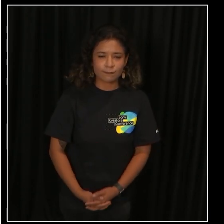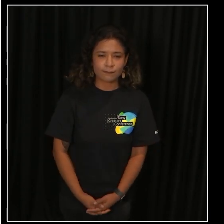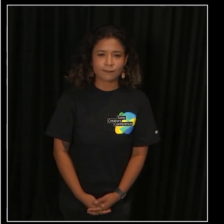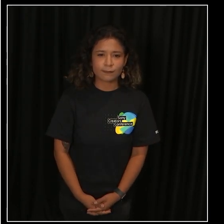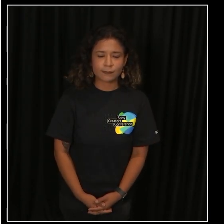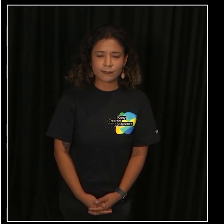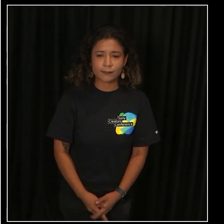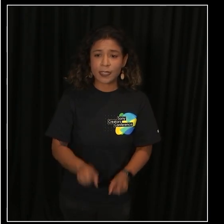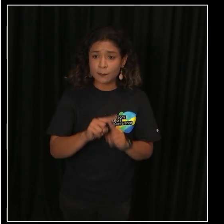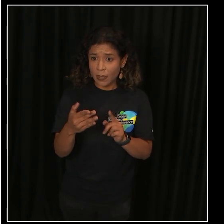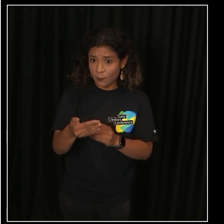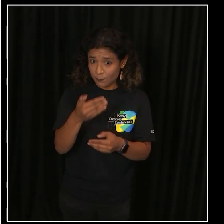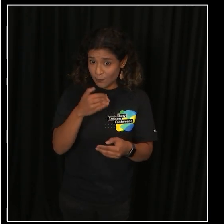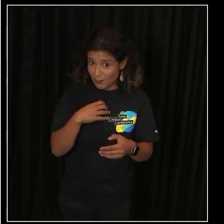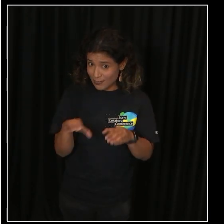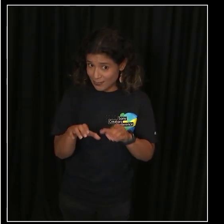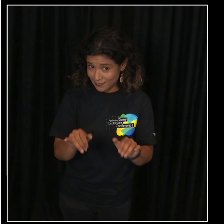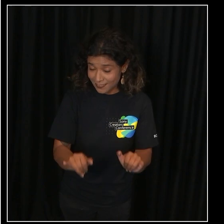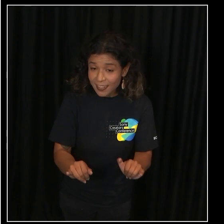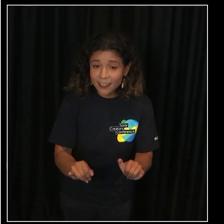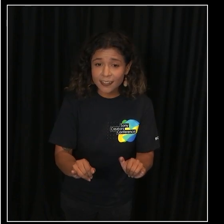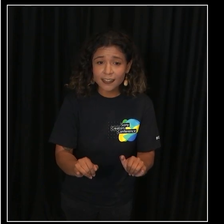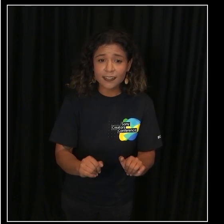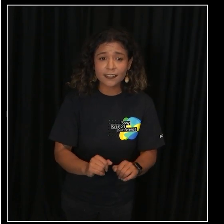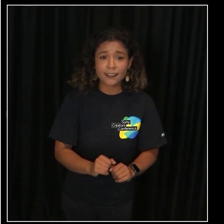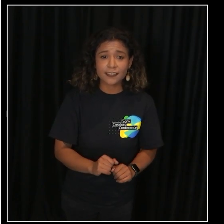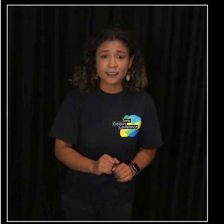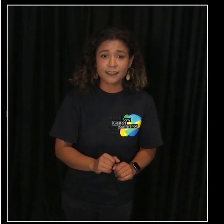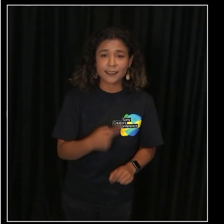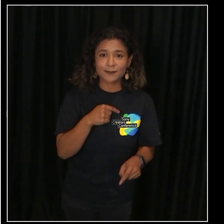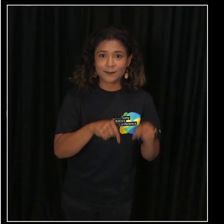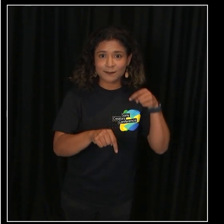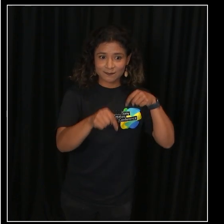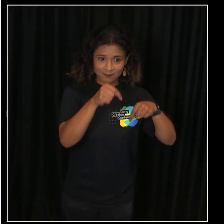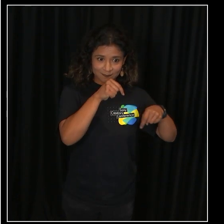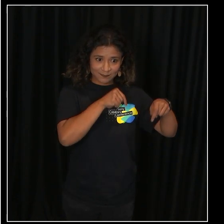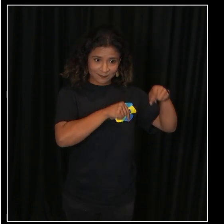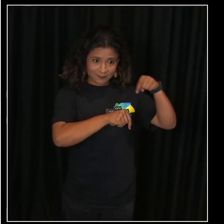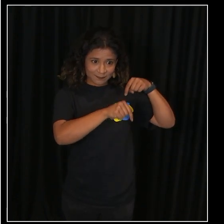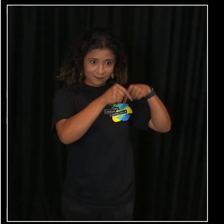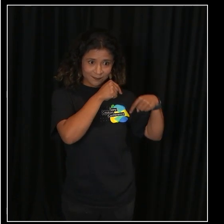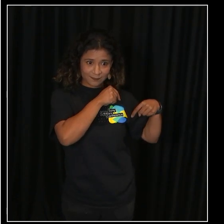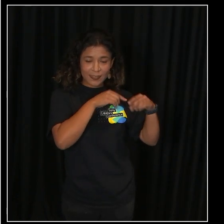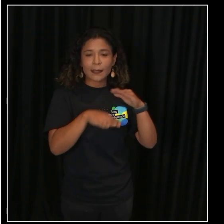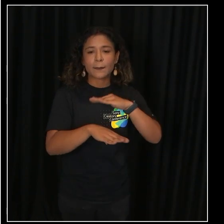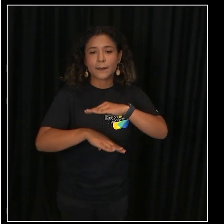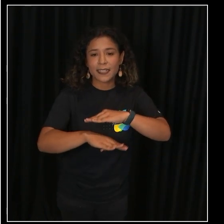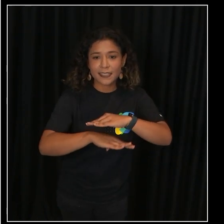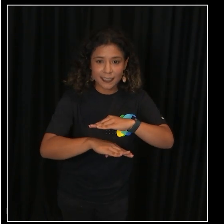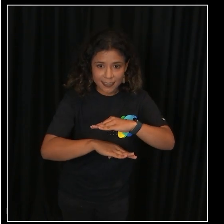But before we do that, I'm going to go back to basics. So I have to cover a few things.